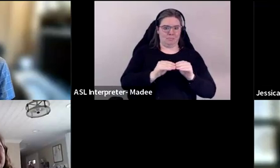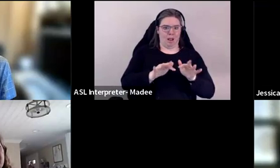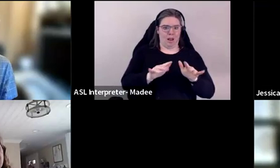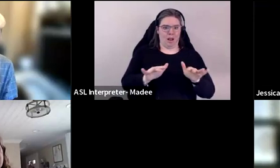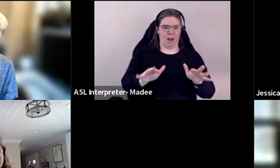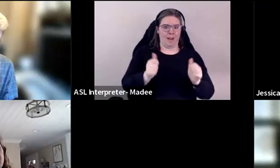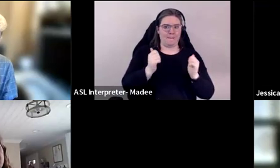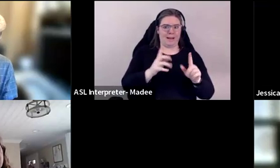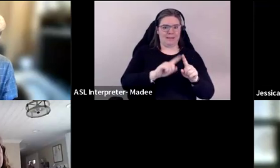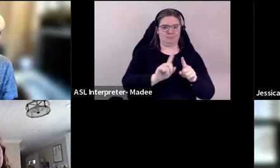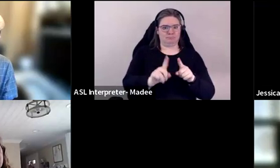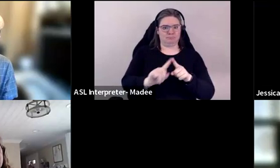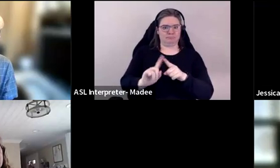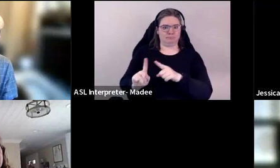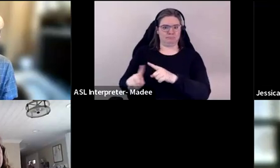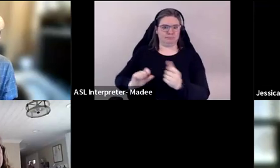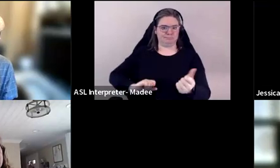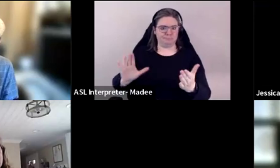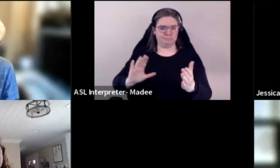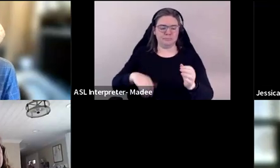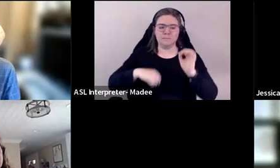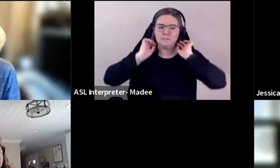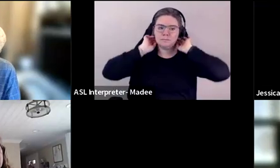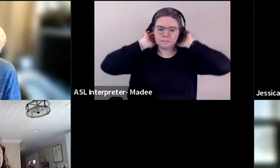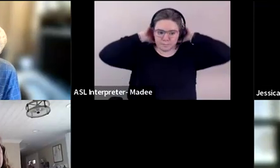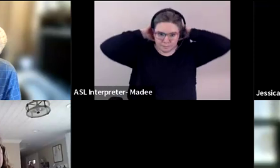Don Dew: Very nice. Don Dew: very nice. Don Dew: nothing.